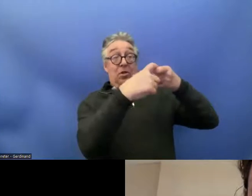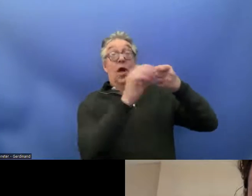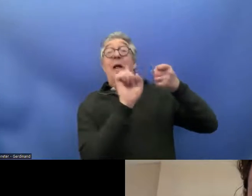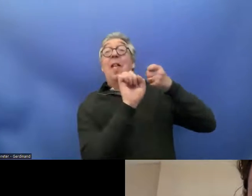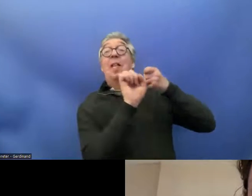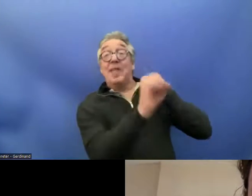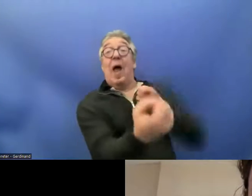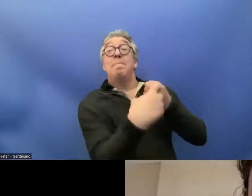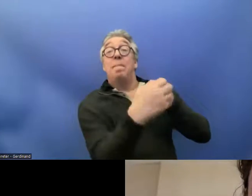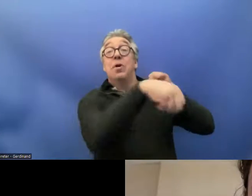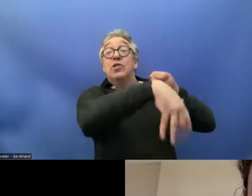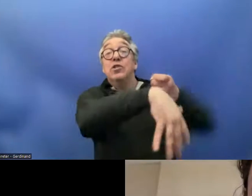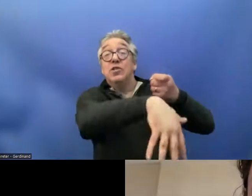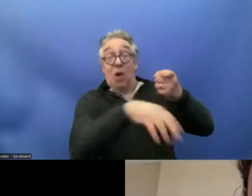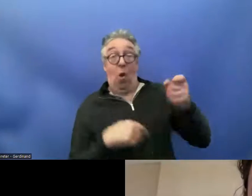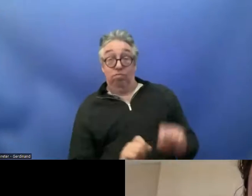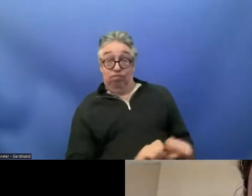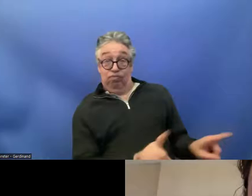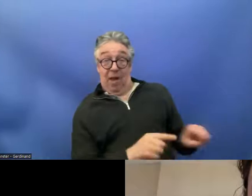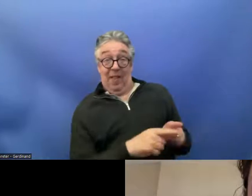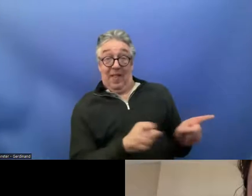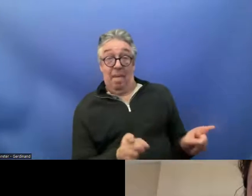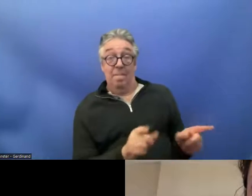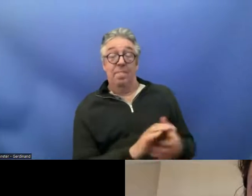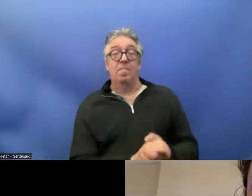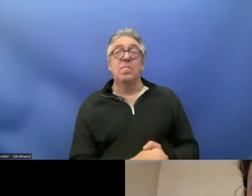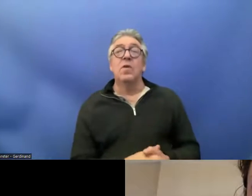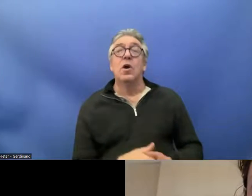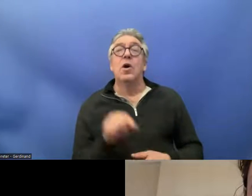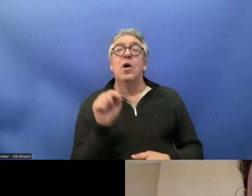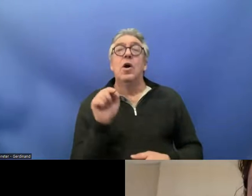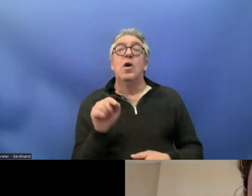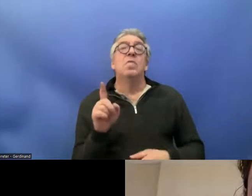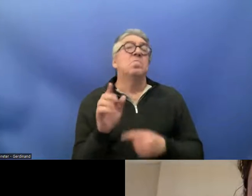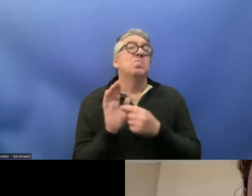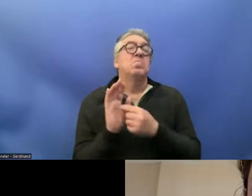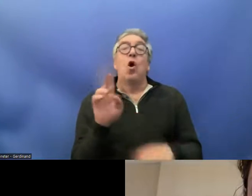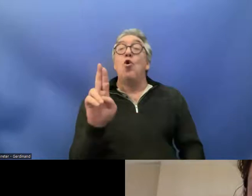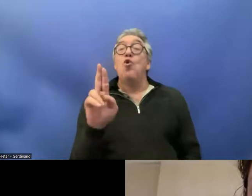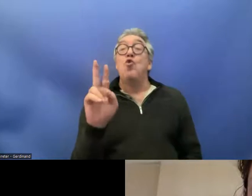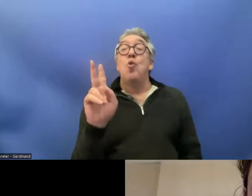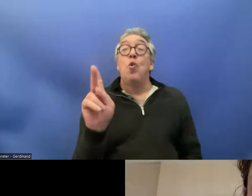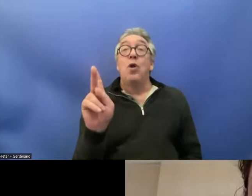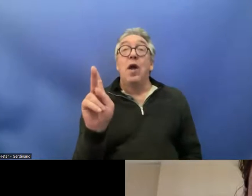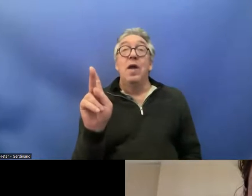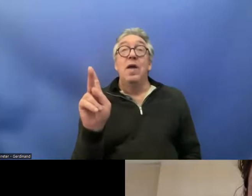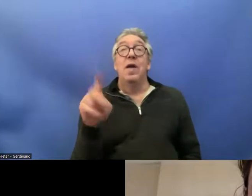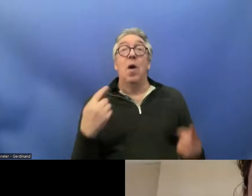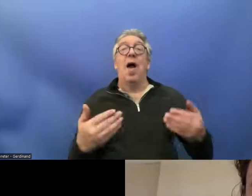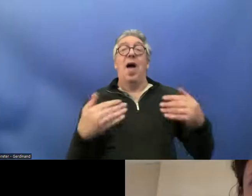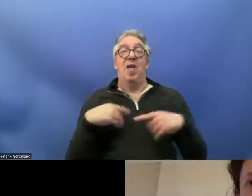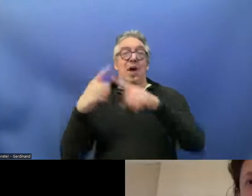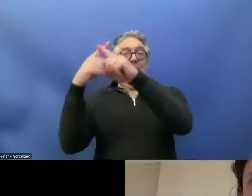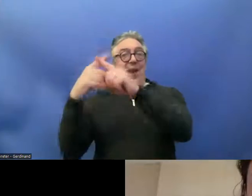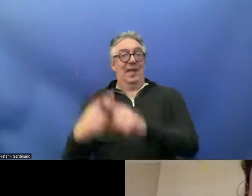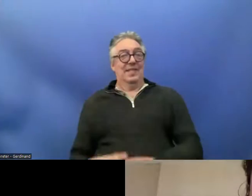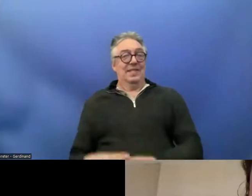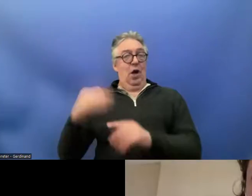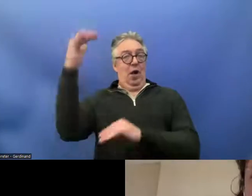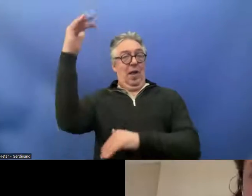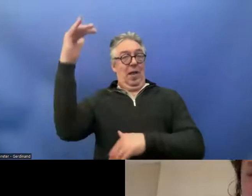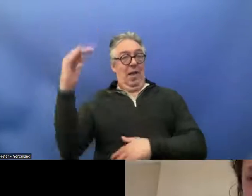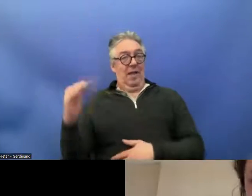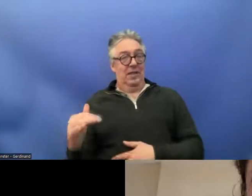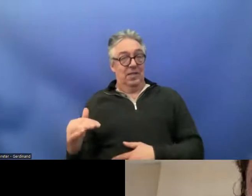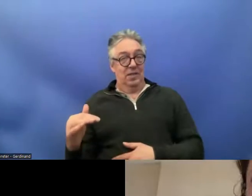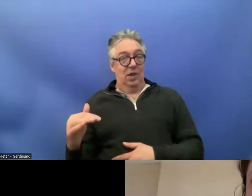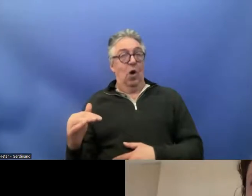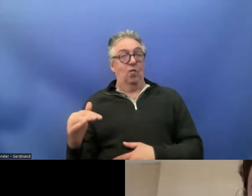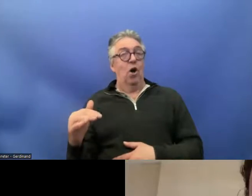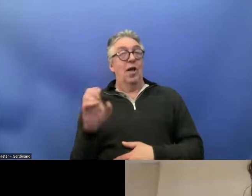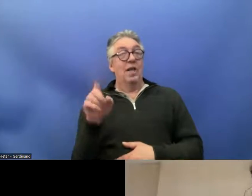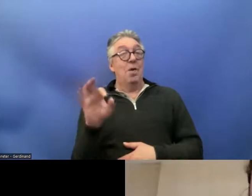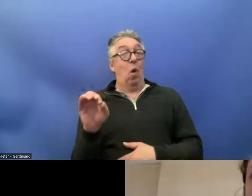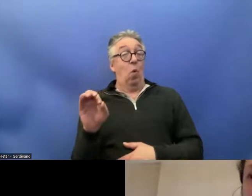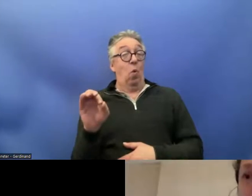There are some, for example, in UK, there's a list of contacts with OPDs and the contacts.